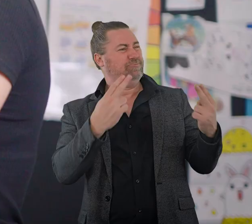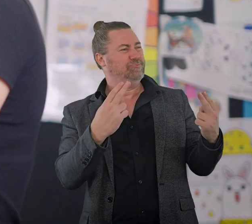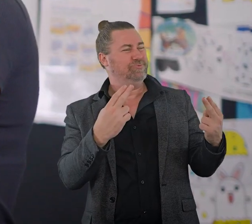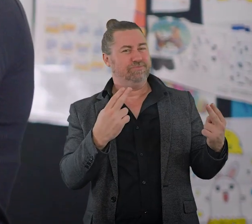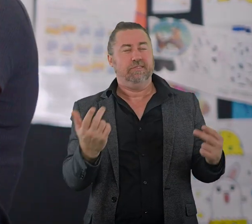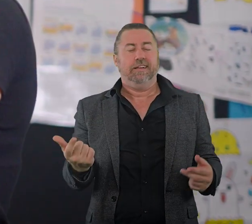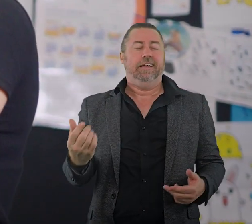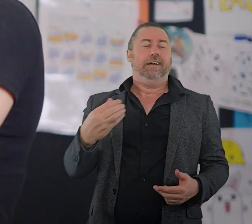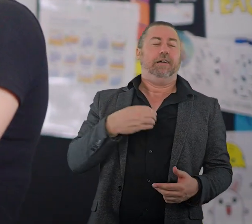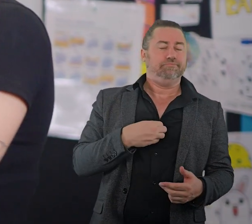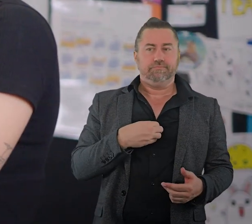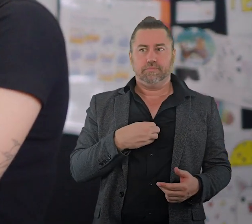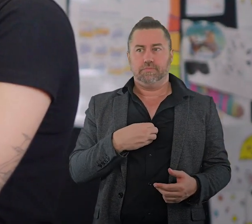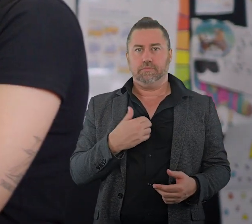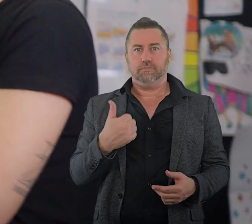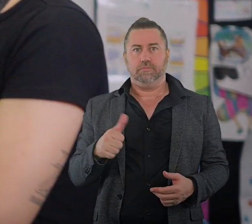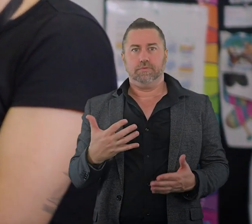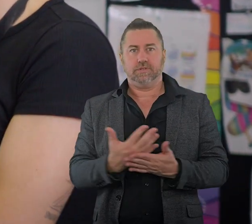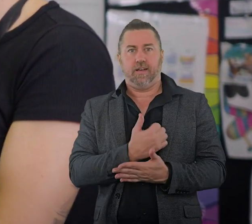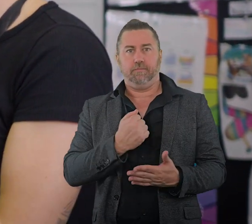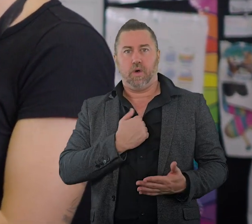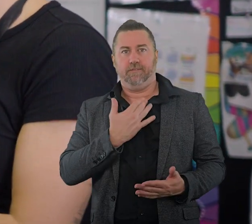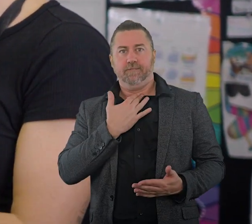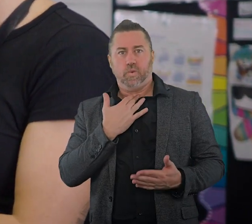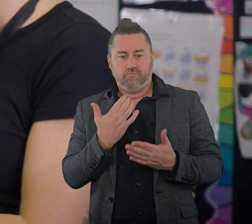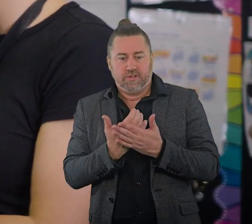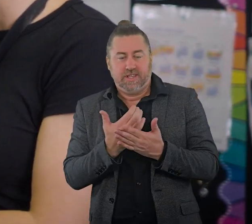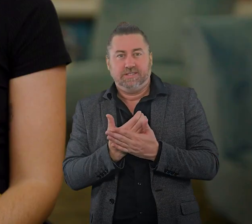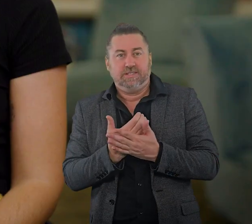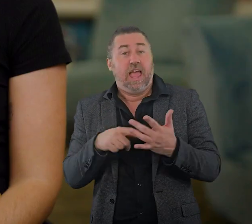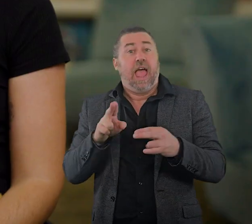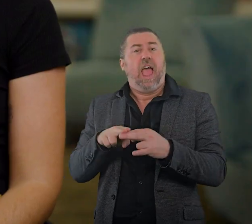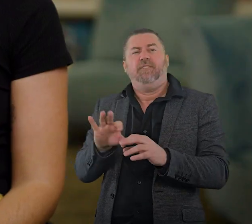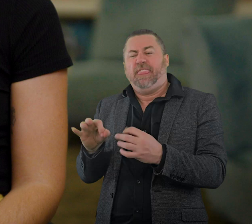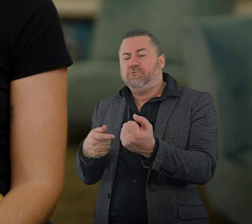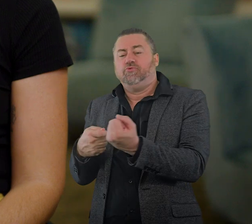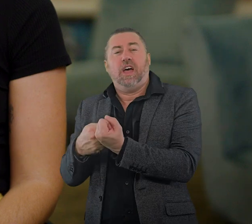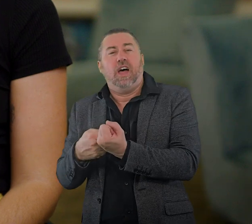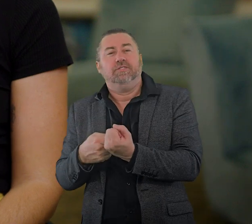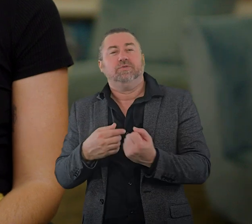But it has just in terms of my voice, it has really saved it and protected it if it's not charged and I don't actually wear it,